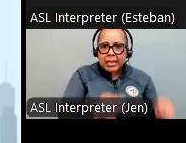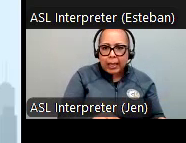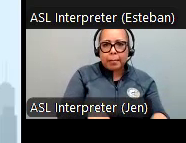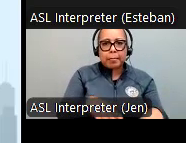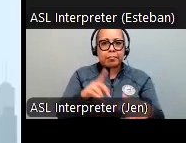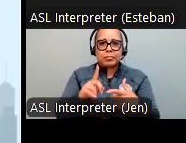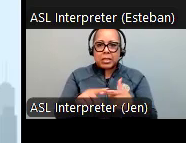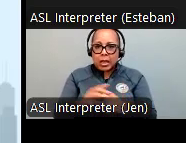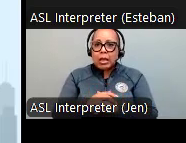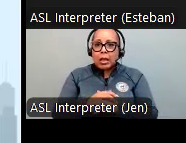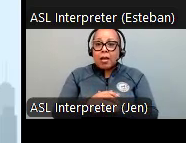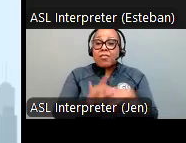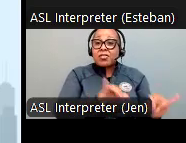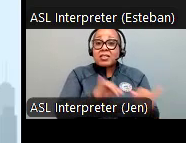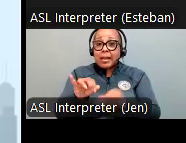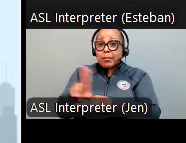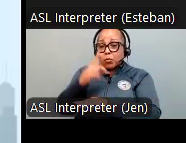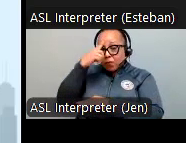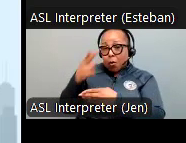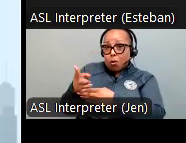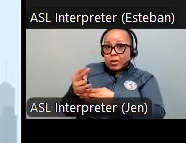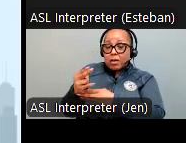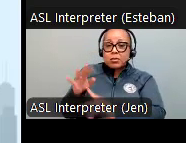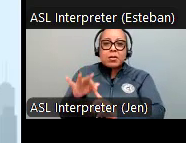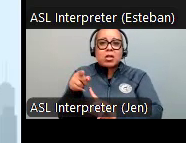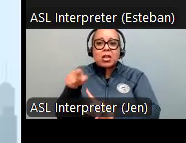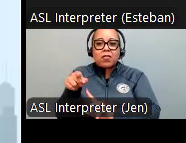The same can be used as for hotels, especially. If they're traveling with a guest,